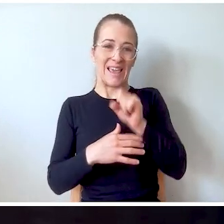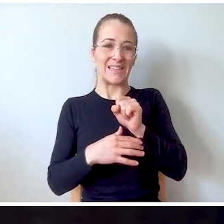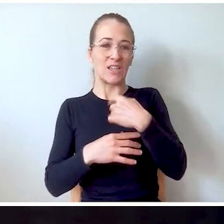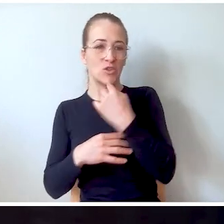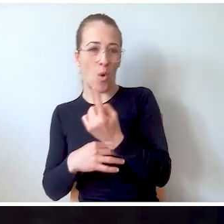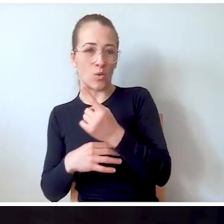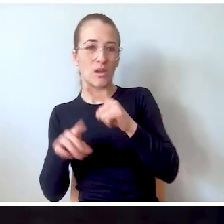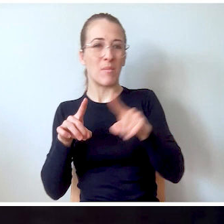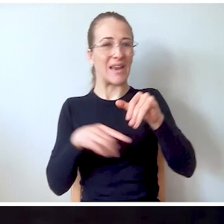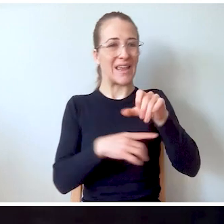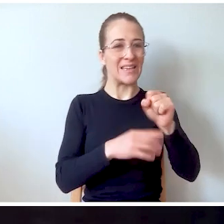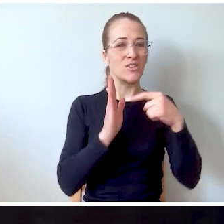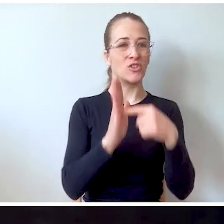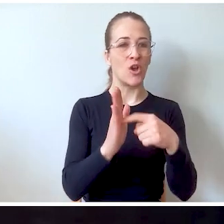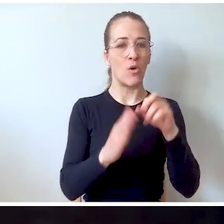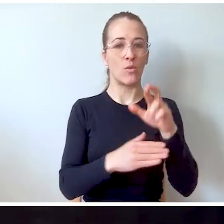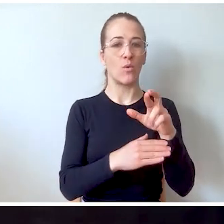or 'is viewed and valued,'